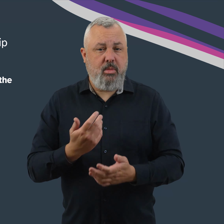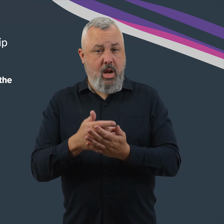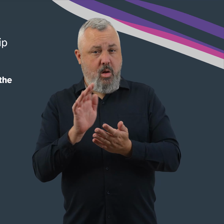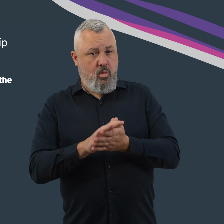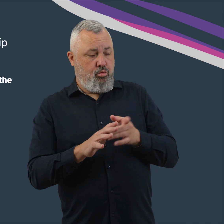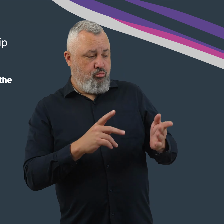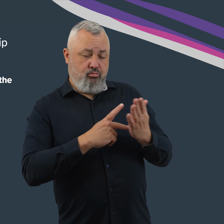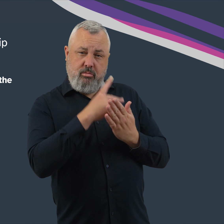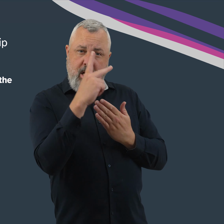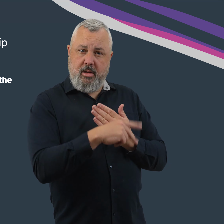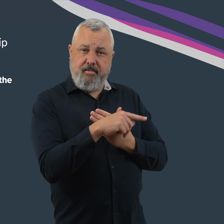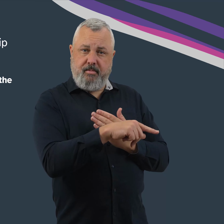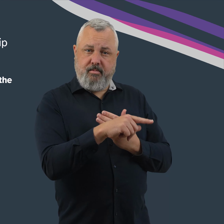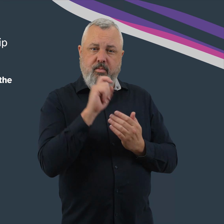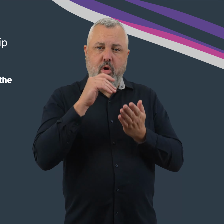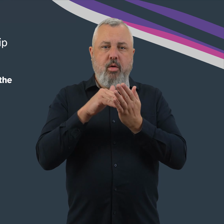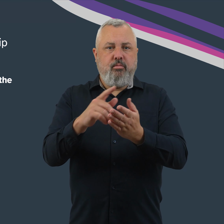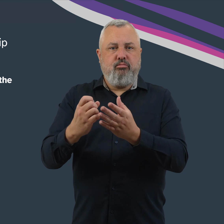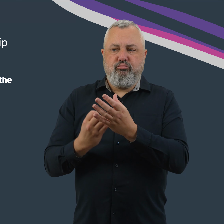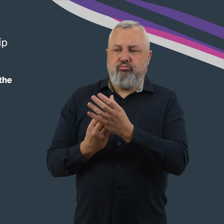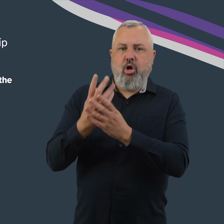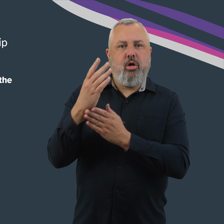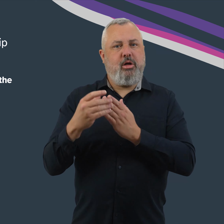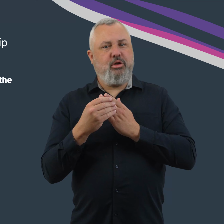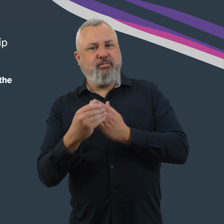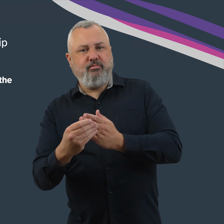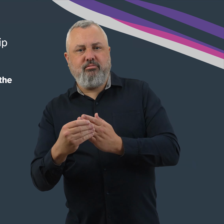How would participating in this program build your leadership,